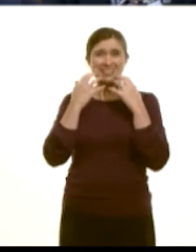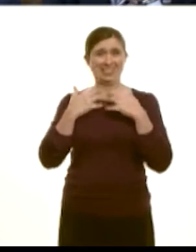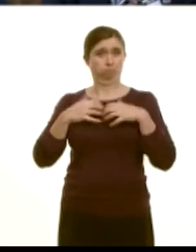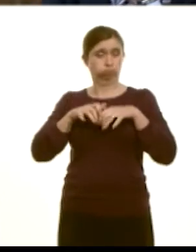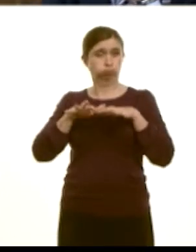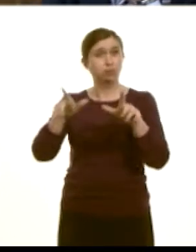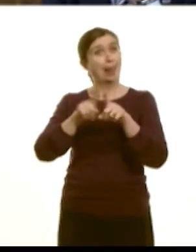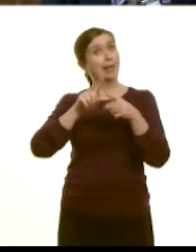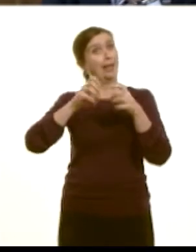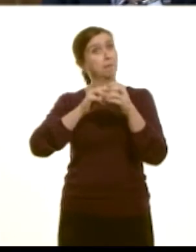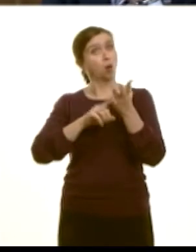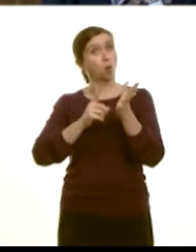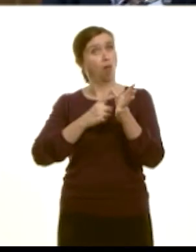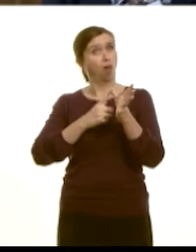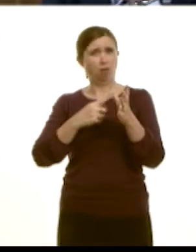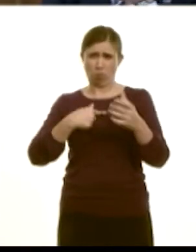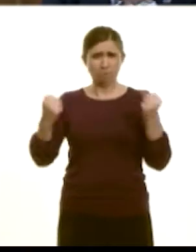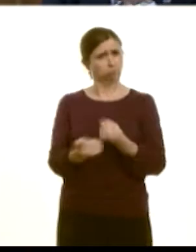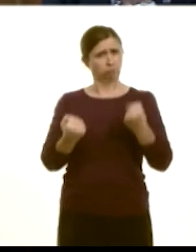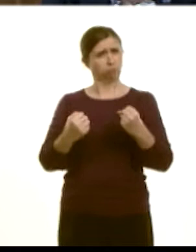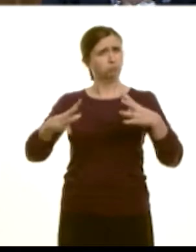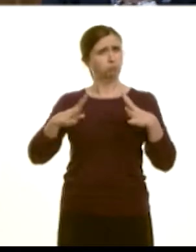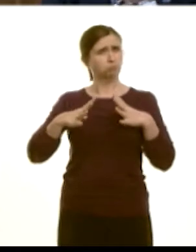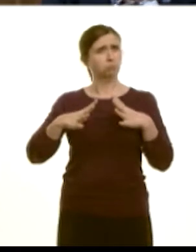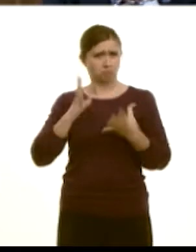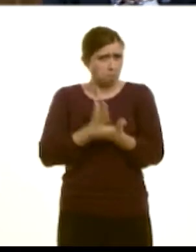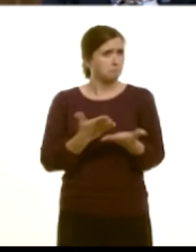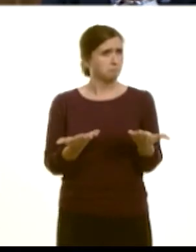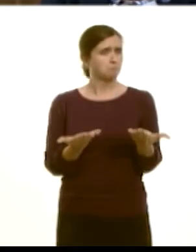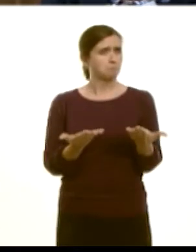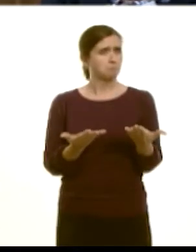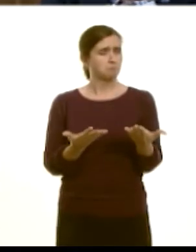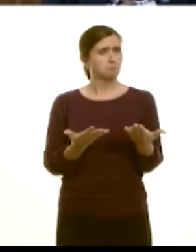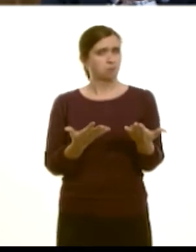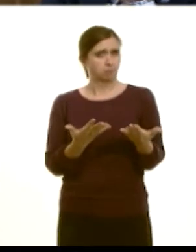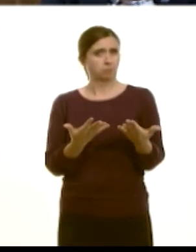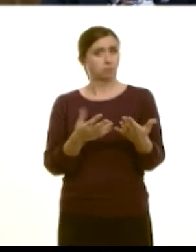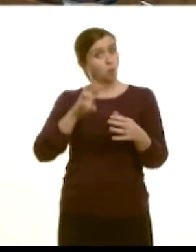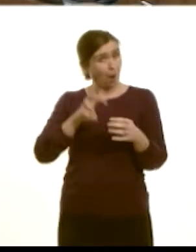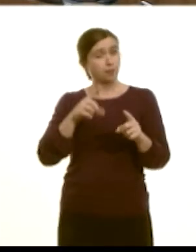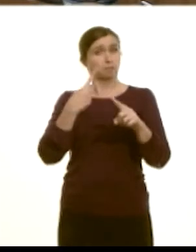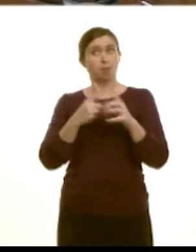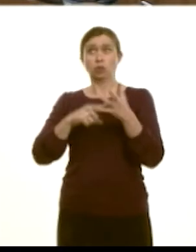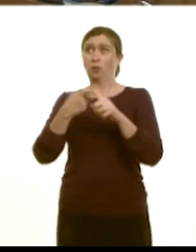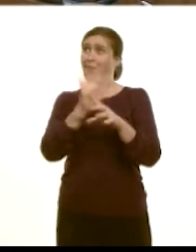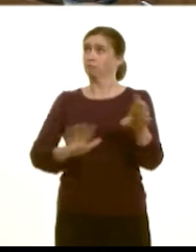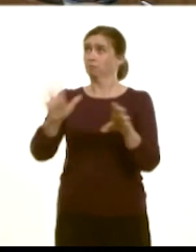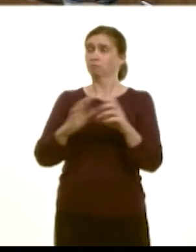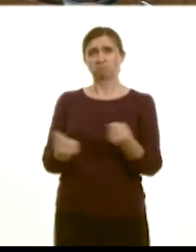Ebola particularly, are anything other than utterly robust, and that is the case, I have to say, not just in Wales but across the rest of the UK as well.